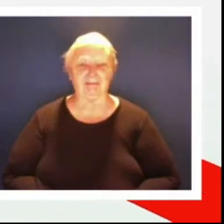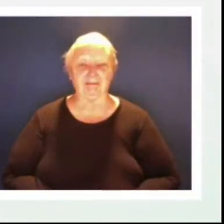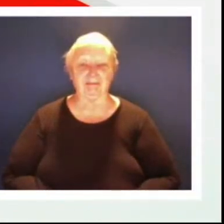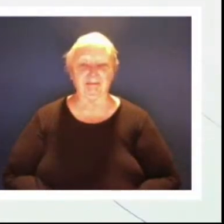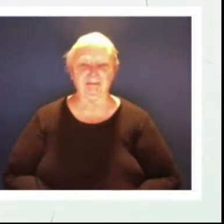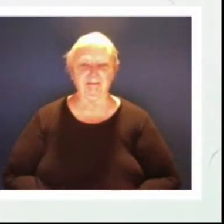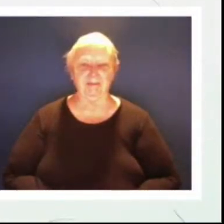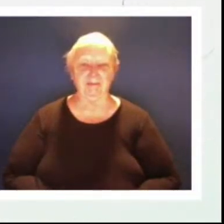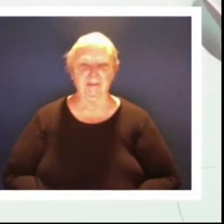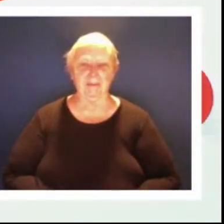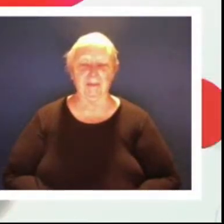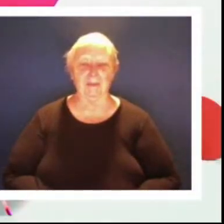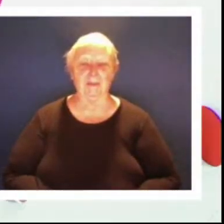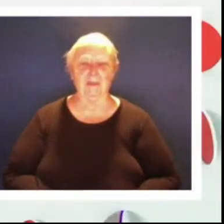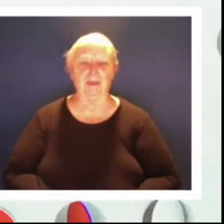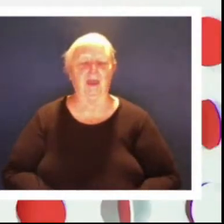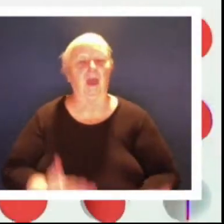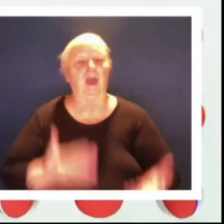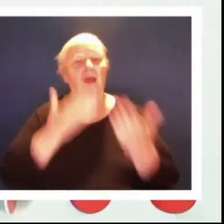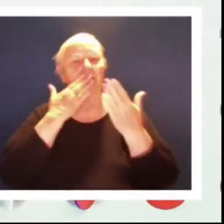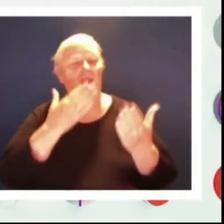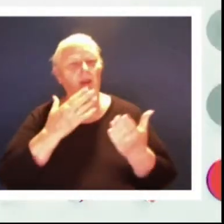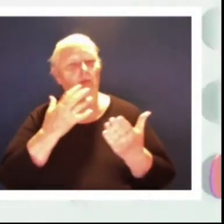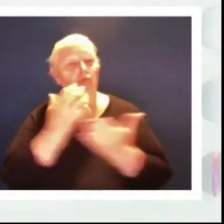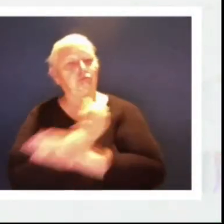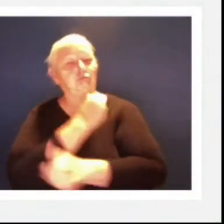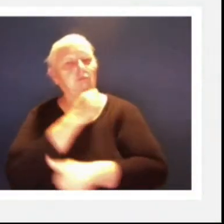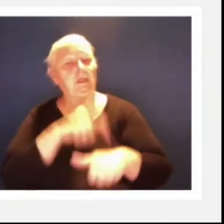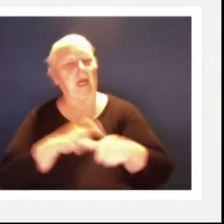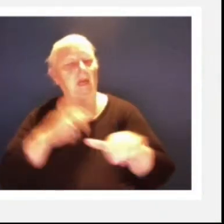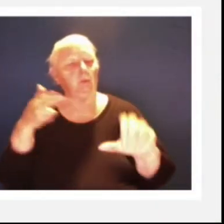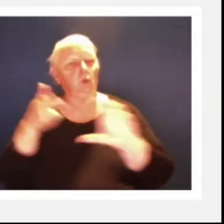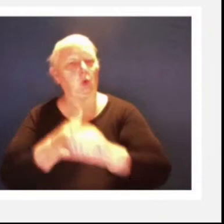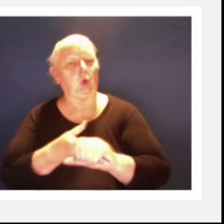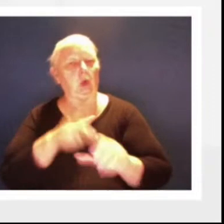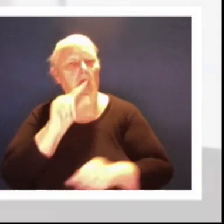[Commentator] Thank you for taking the time to come and be part of TEDxSnoIsleLibraries 2020.